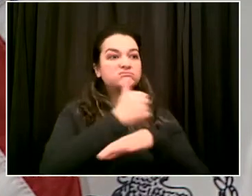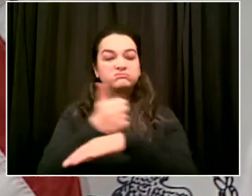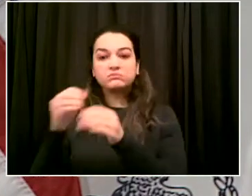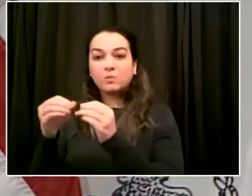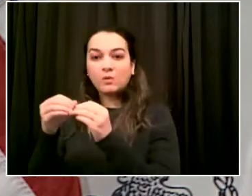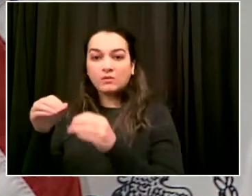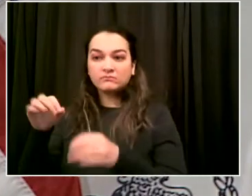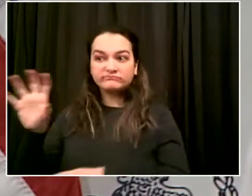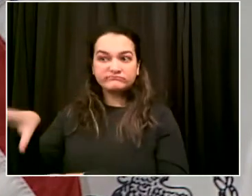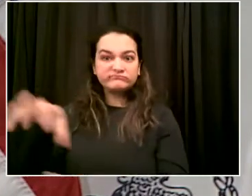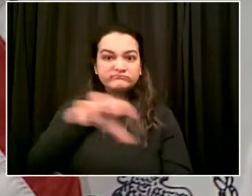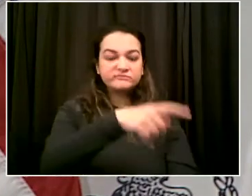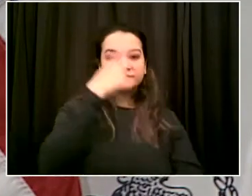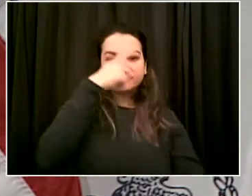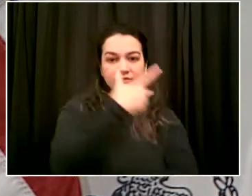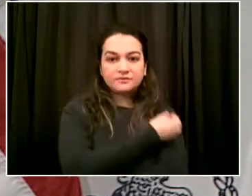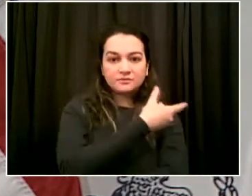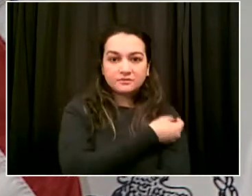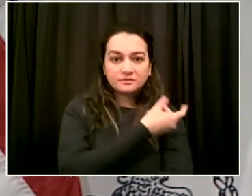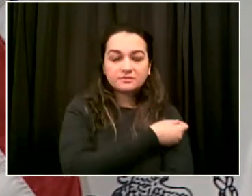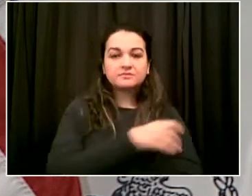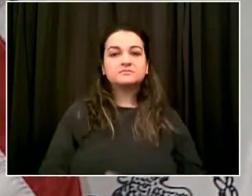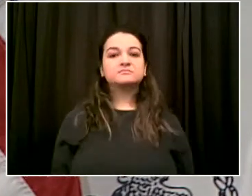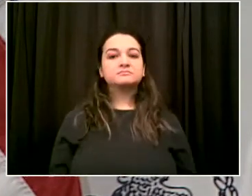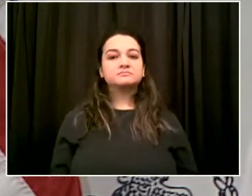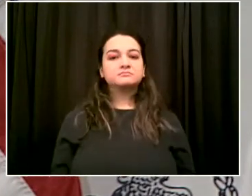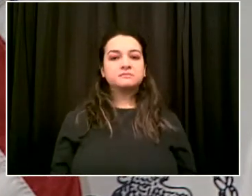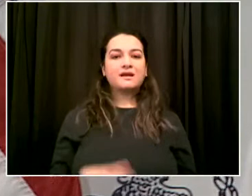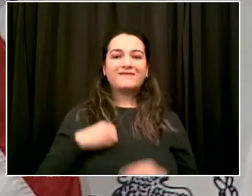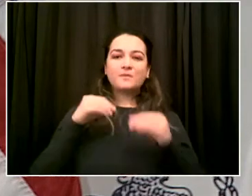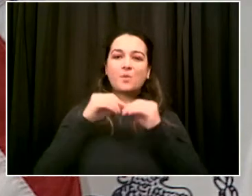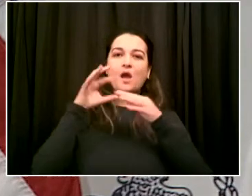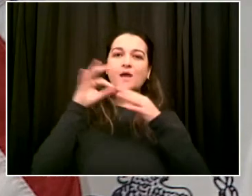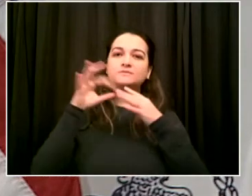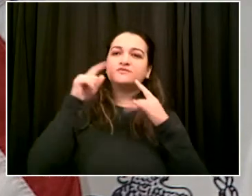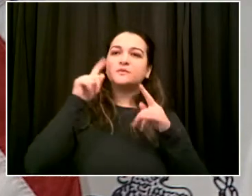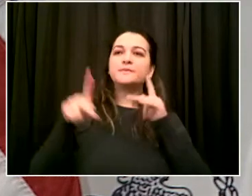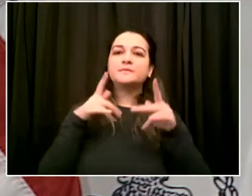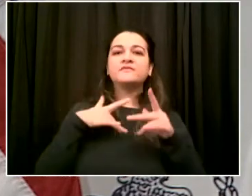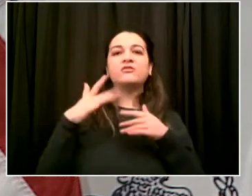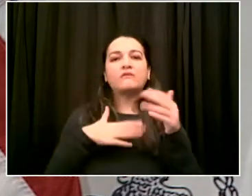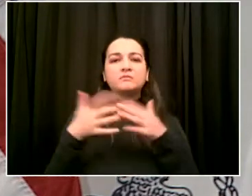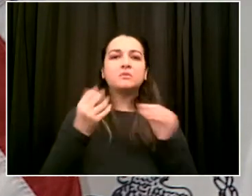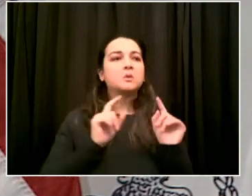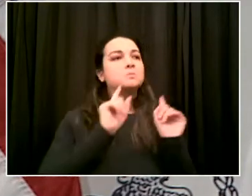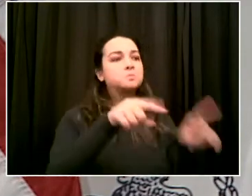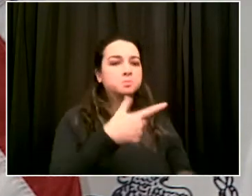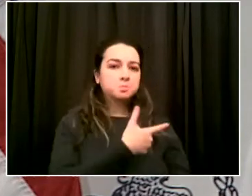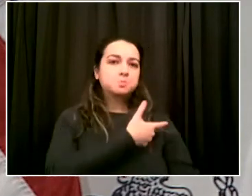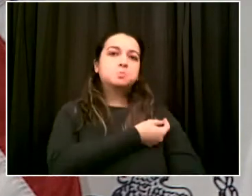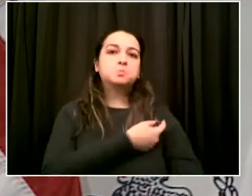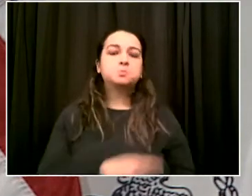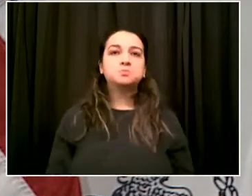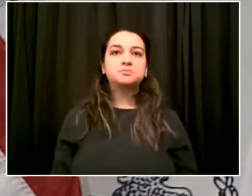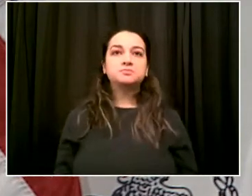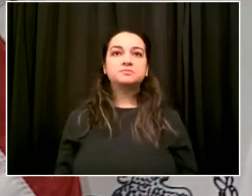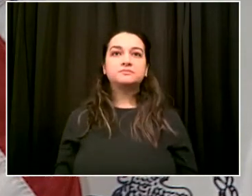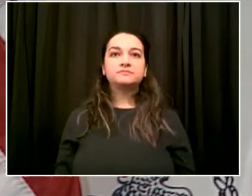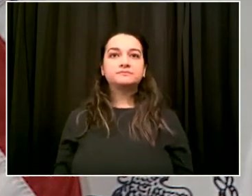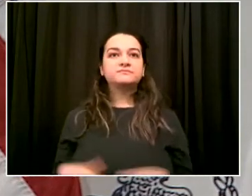THAT'S GOING TO MAKE SURE THE E FOLKS ANY THE VACCINE FIIT RS ARE GETTING IT, MAKE SURE THE EFFORT IS LOCAL NDA POWEEURFL L D AN REACACS HEPEPEOP. E THH ATISISAL L A STRONG CLEAR PATH FORWARD.